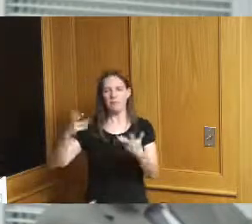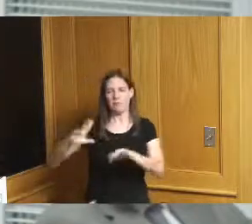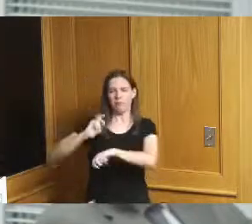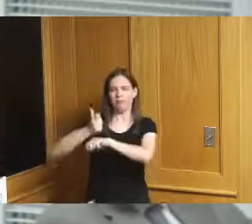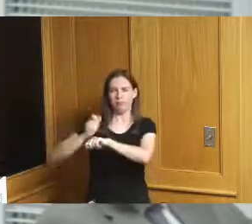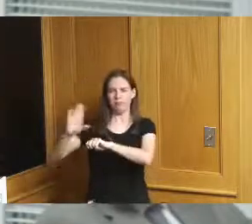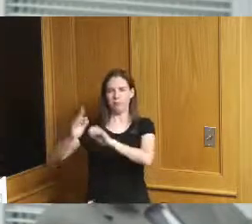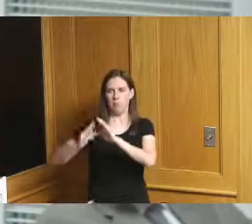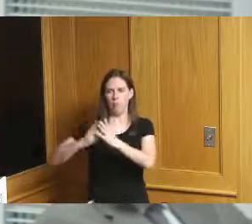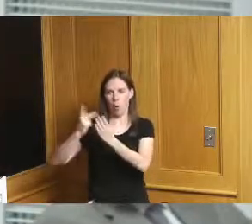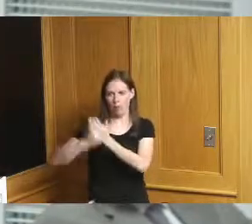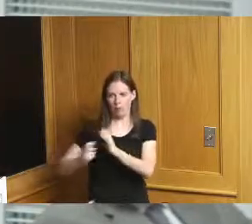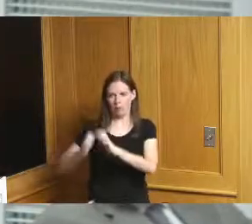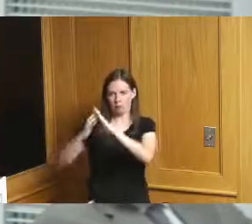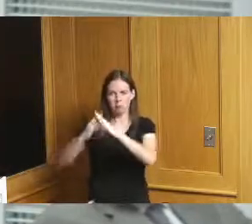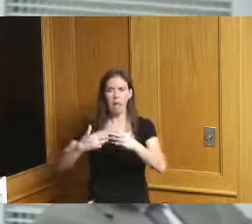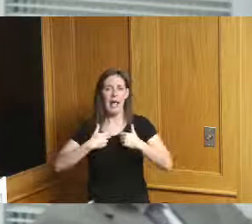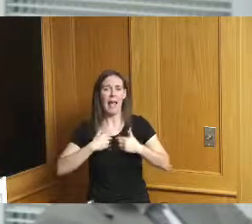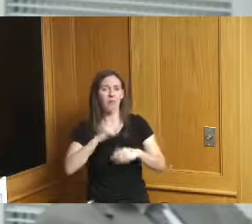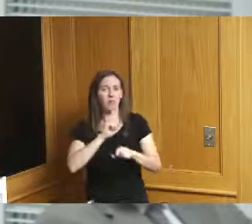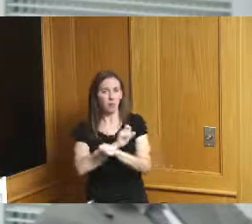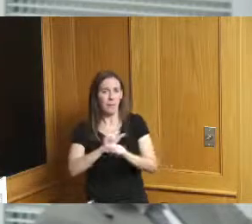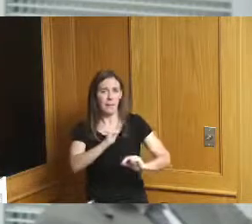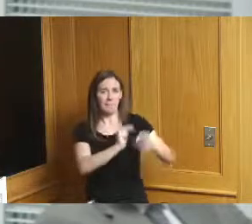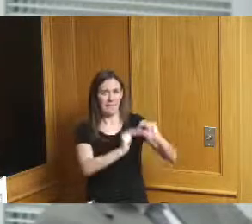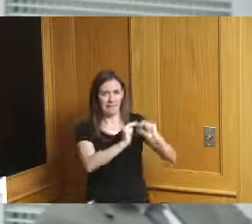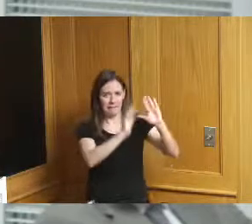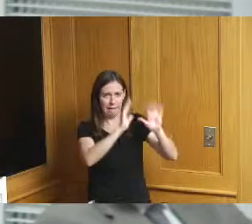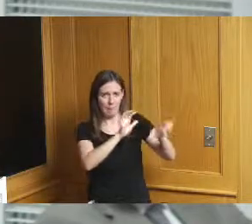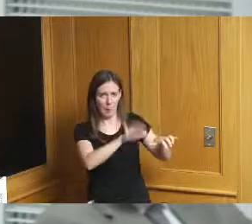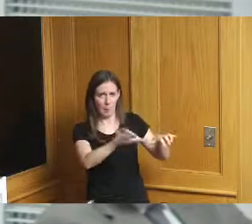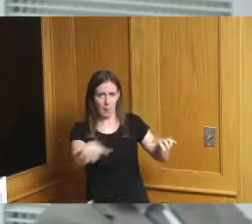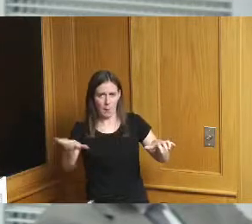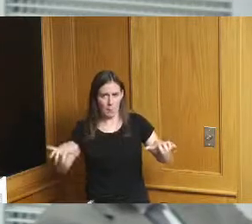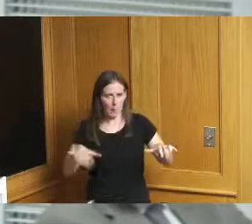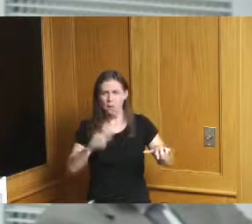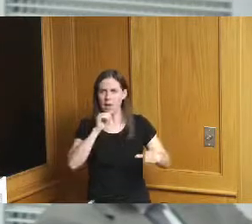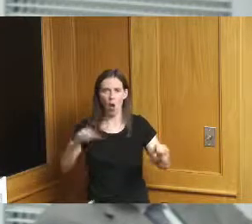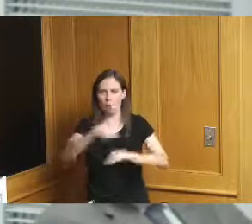using a couple physical locations and they don't shift those locations too much and they've done so